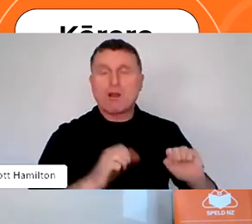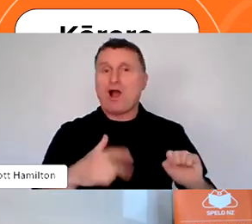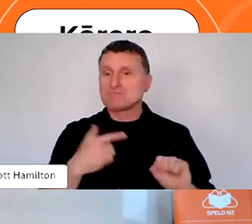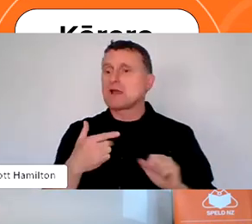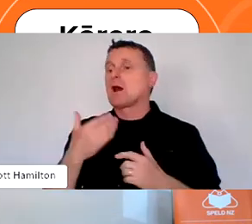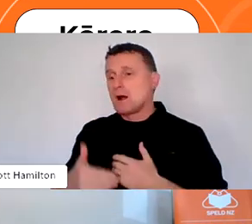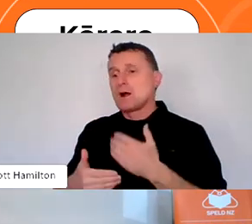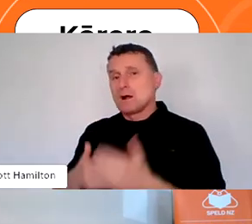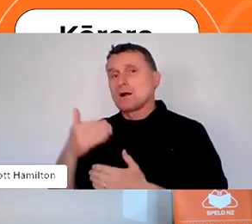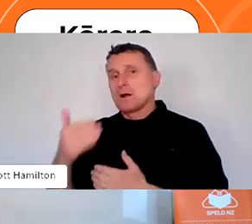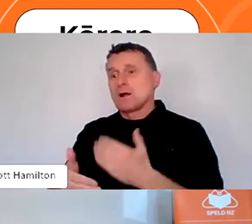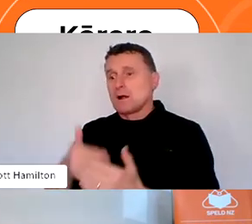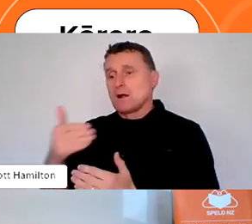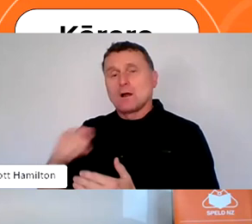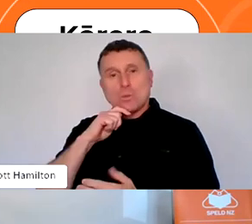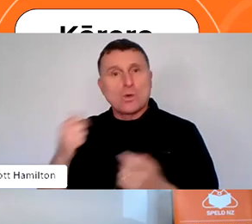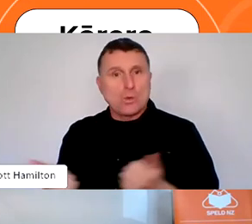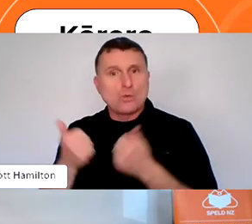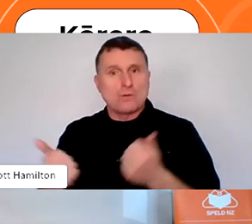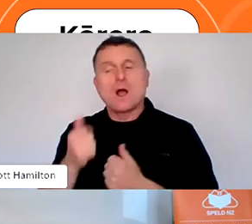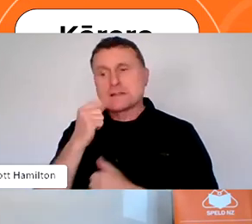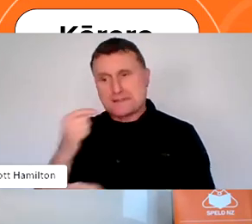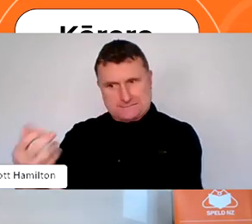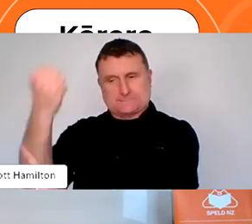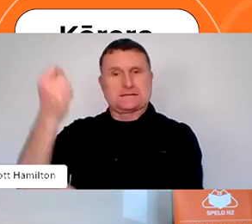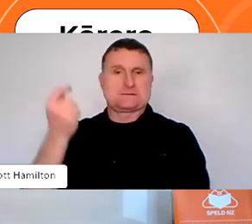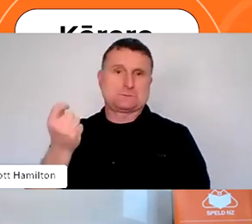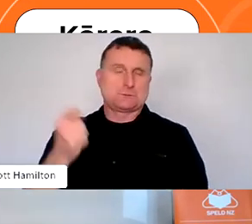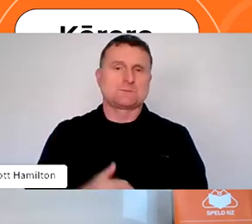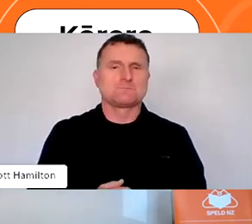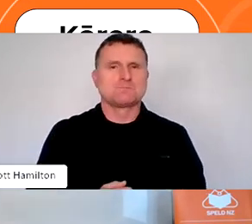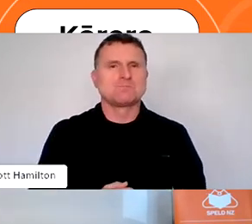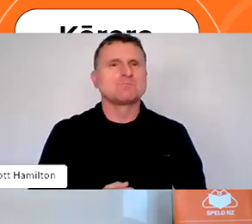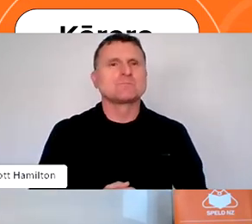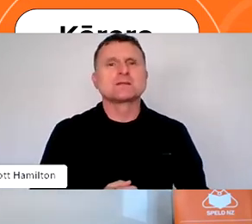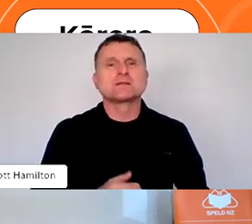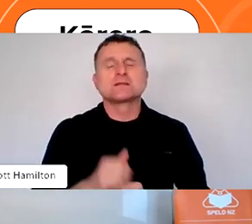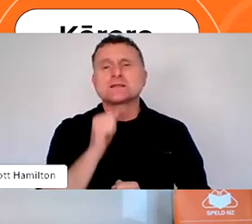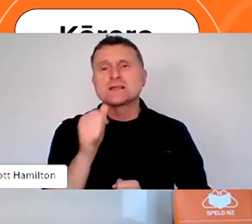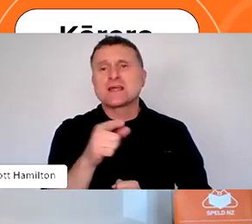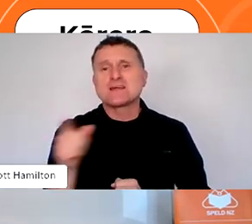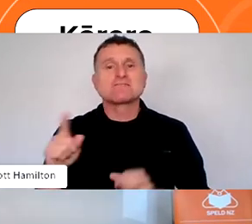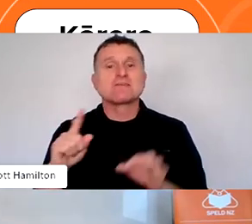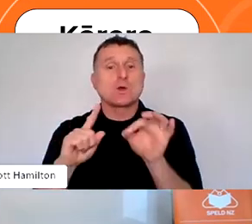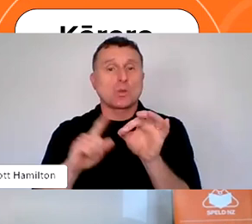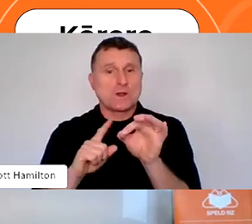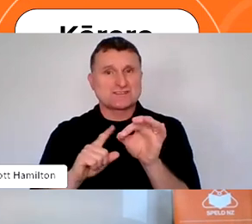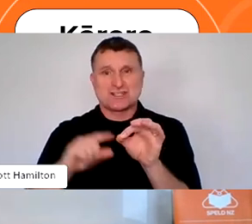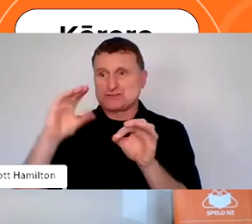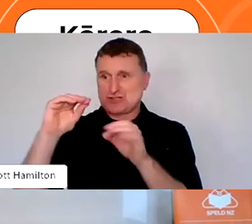hope and belief that we'll be alright and we'll be there soon. So we've got a couple of questions. If you could answer them in less than